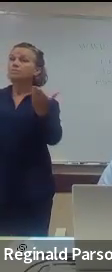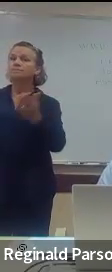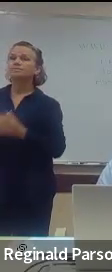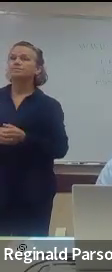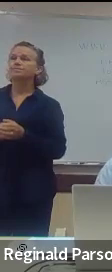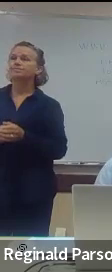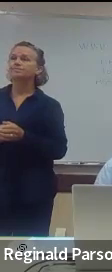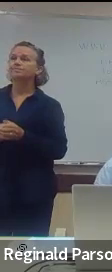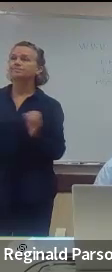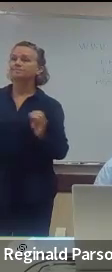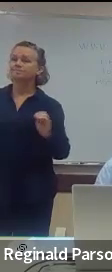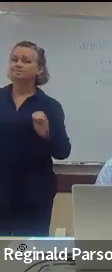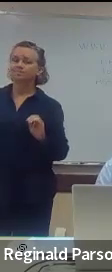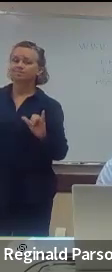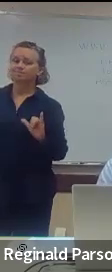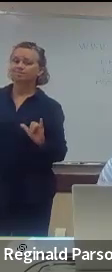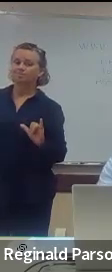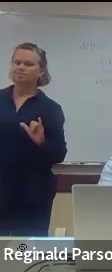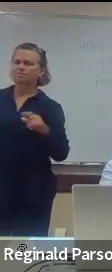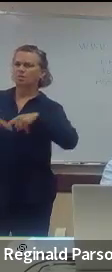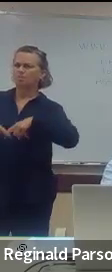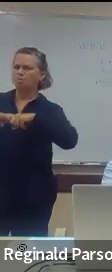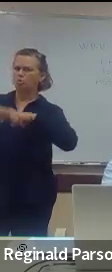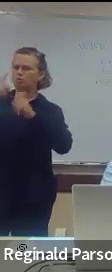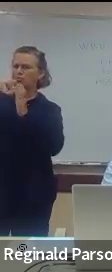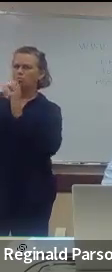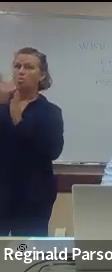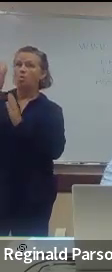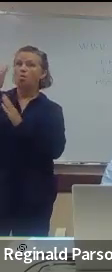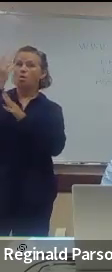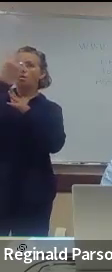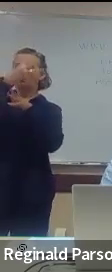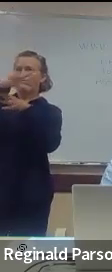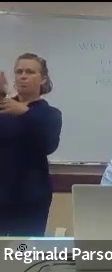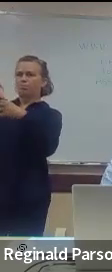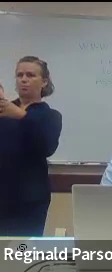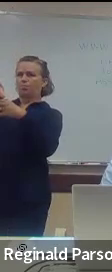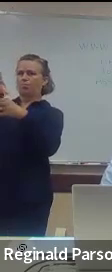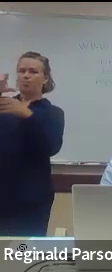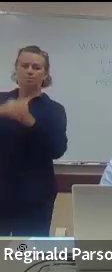Reginald Parson: Okay? Great. So I'm just gonna take a brief pause, because I need to switch the camera over. So as folks are.